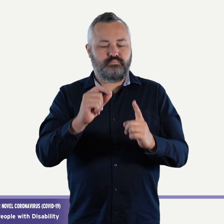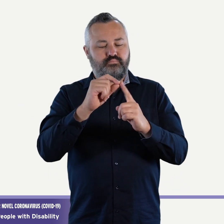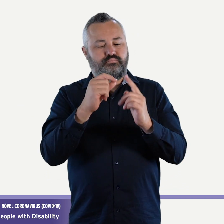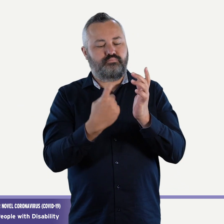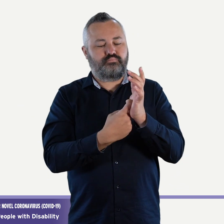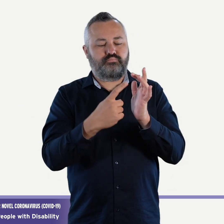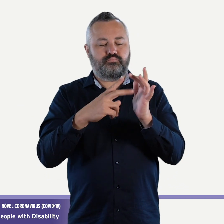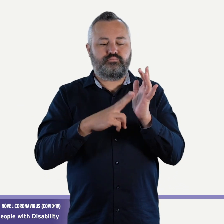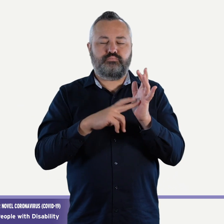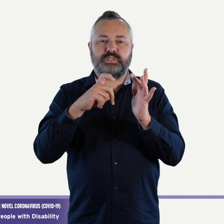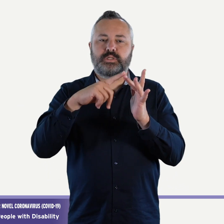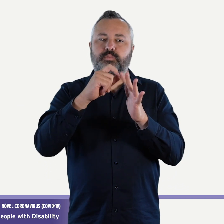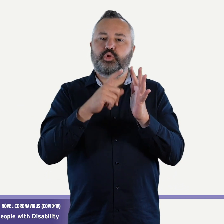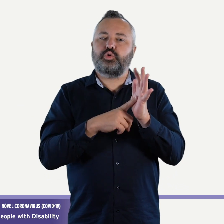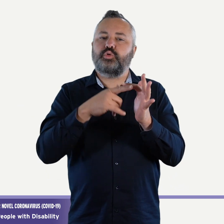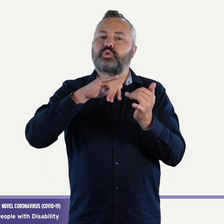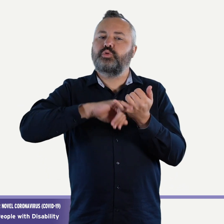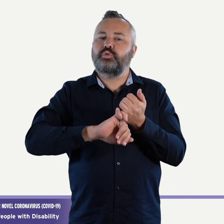Principles.